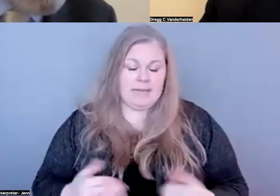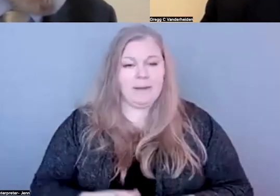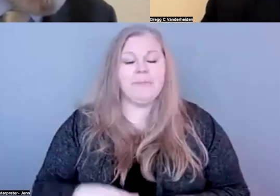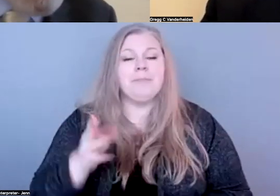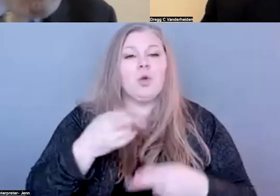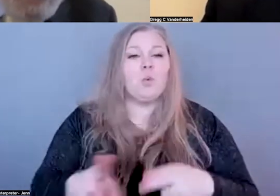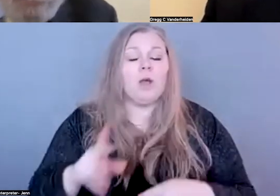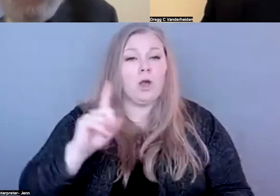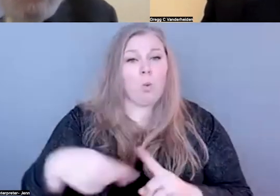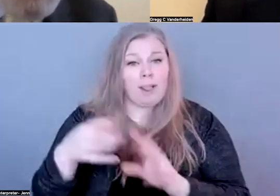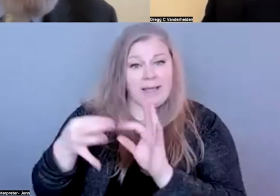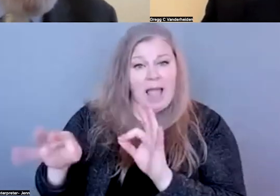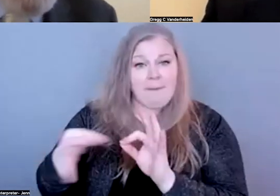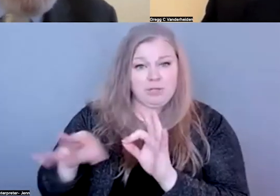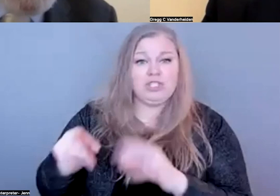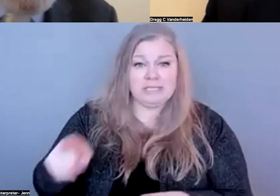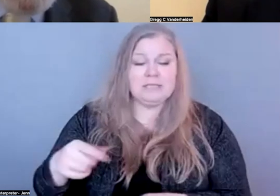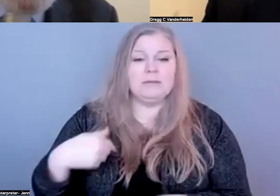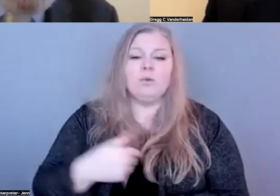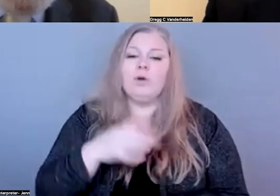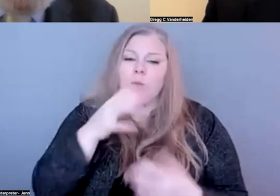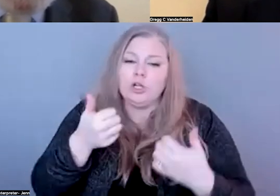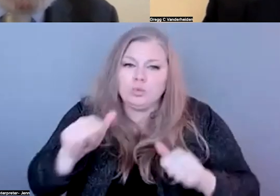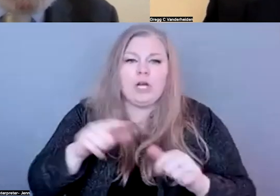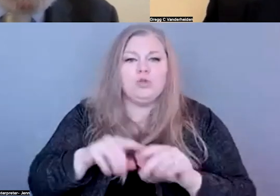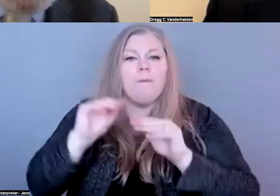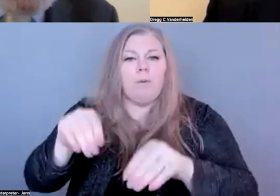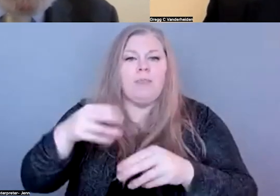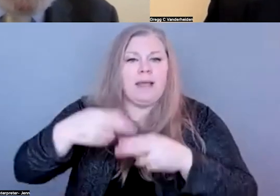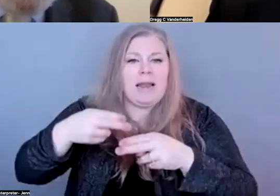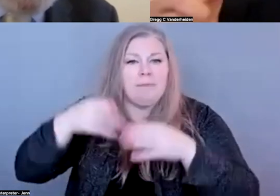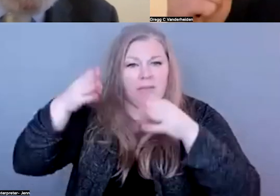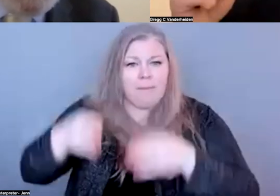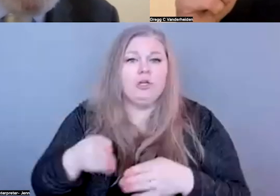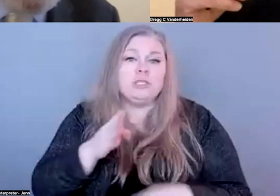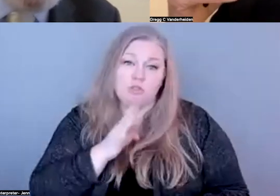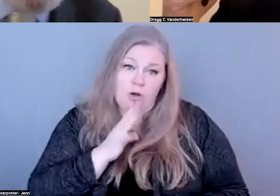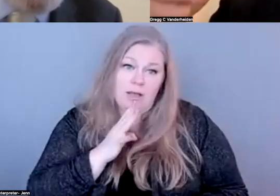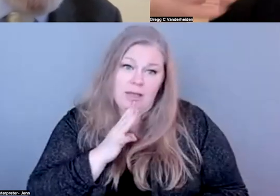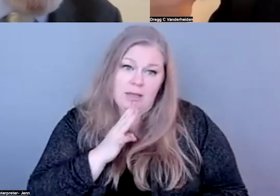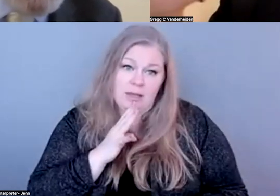While captioning, we will try to always put the name of the person talking. The captioner will